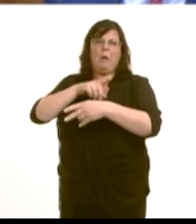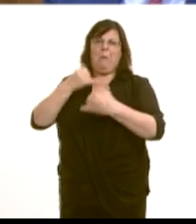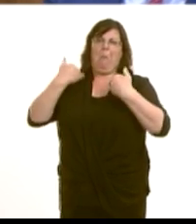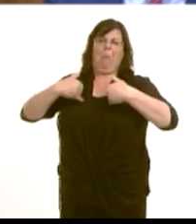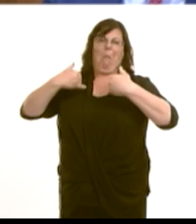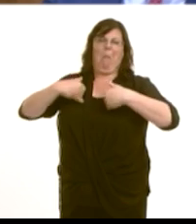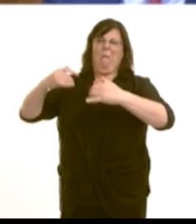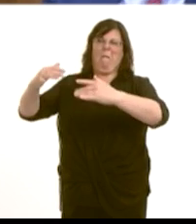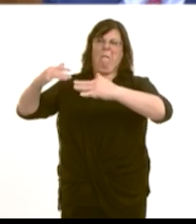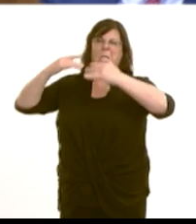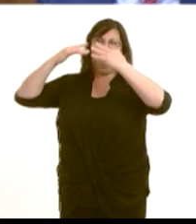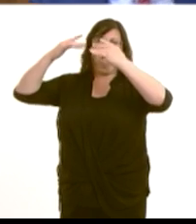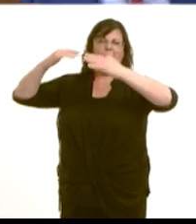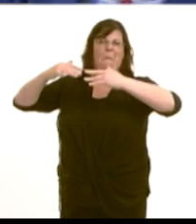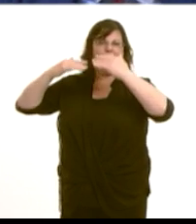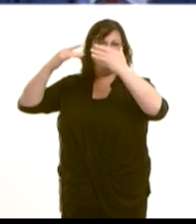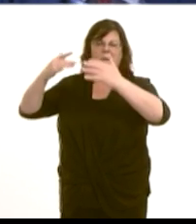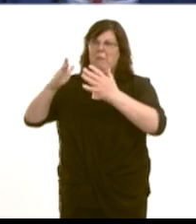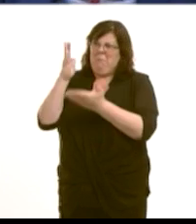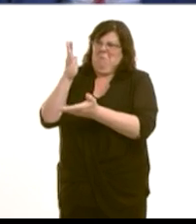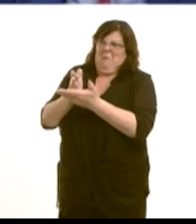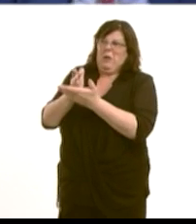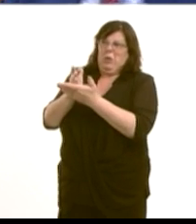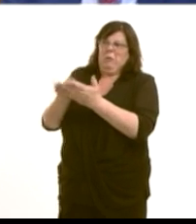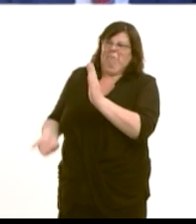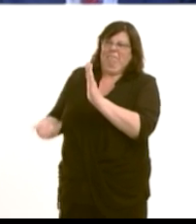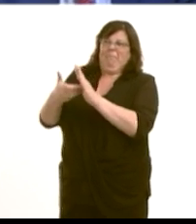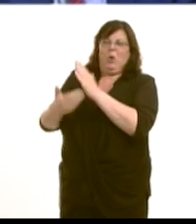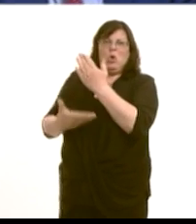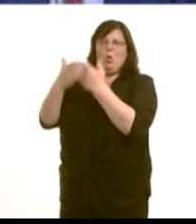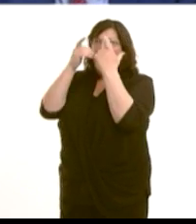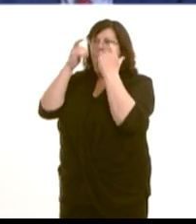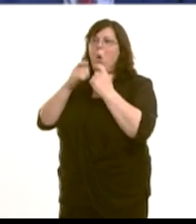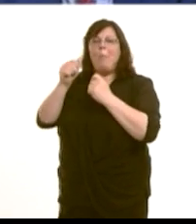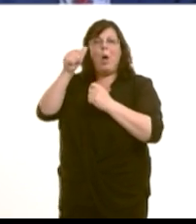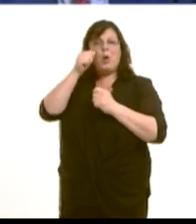There wasnít much choice other than to introduce legislation at that stage. But, certainly, in the 1980s, our rivers were stilló.